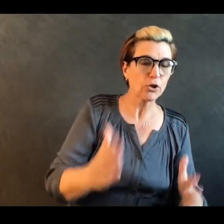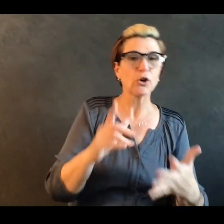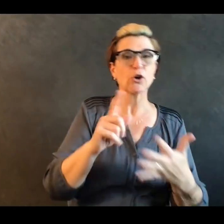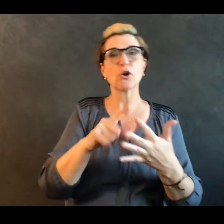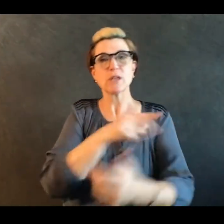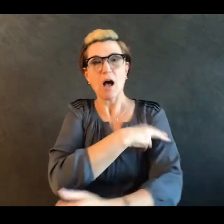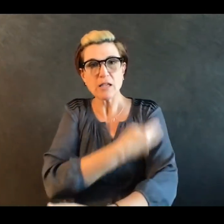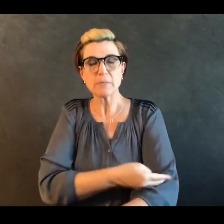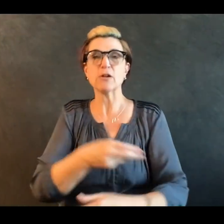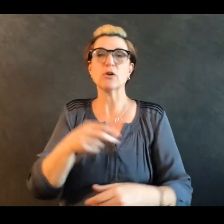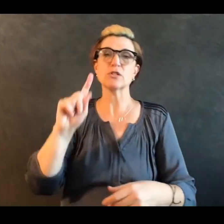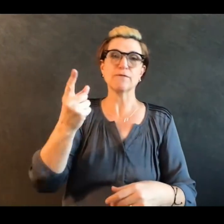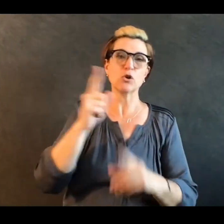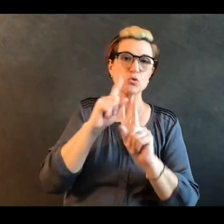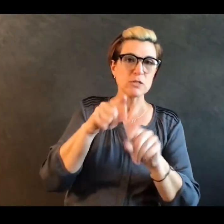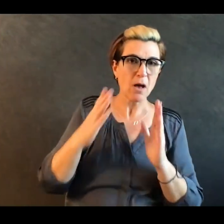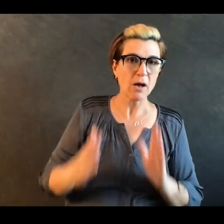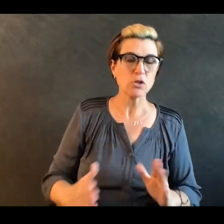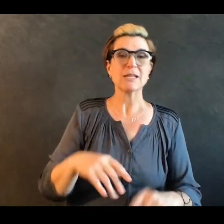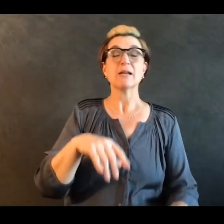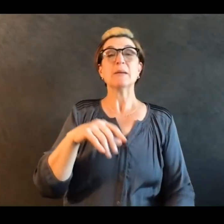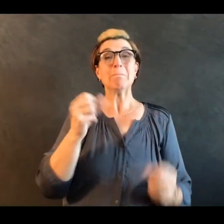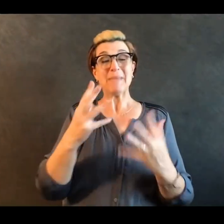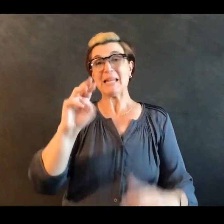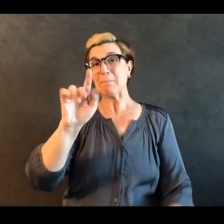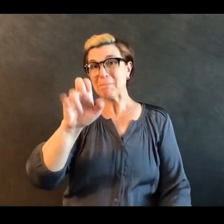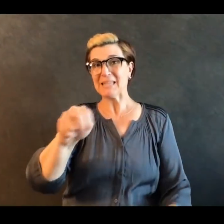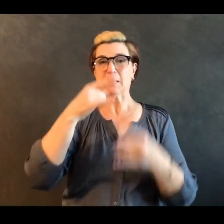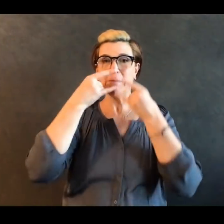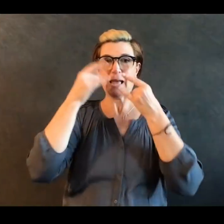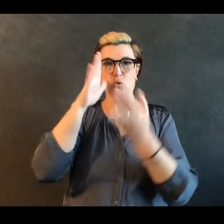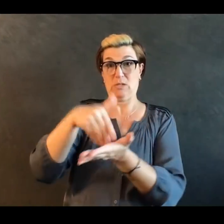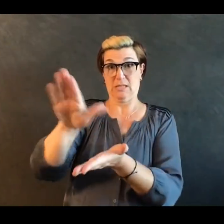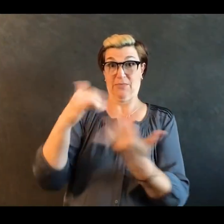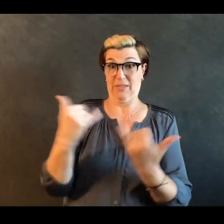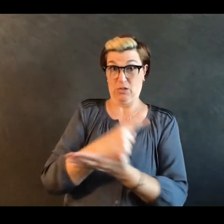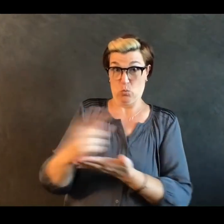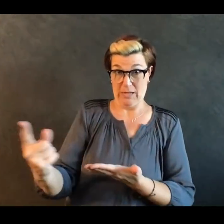before the end of this week an additional 20 million before April the